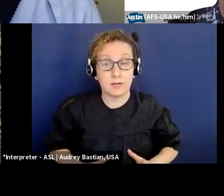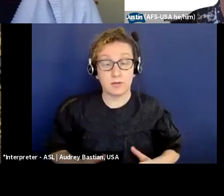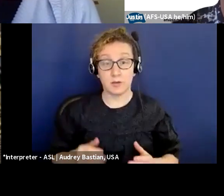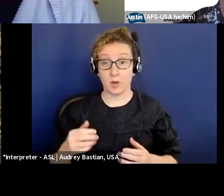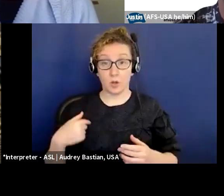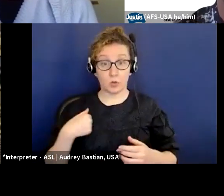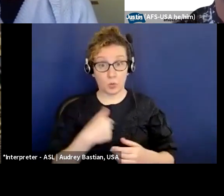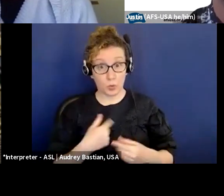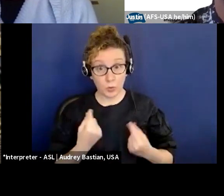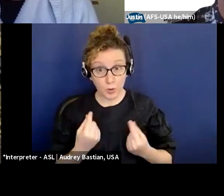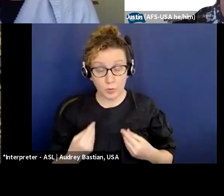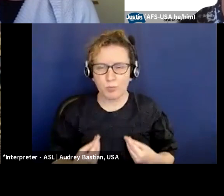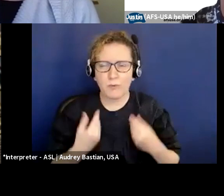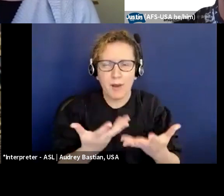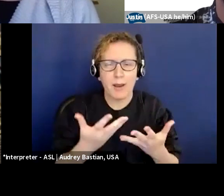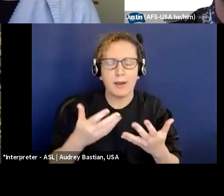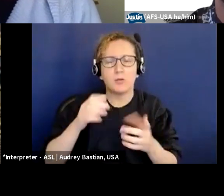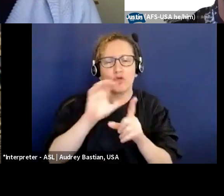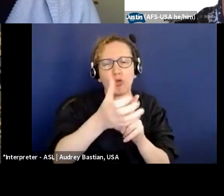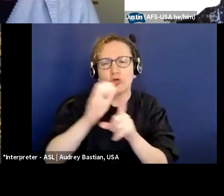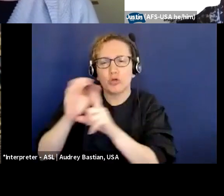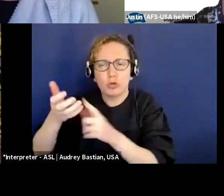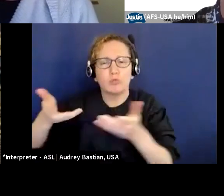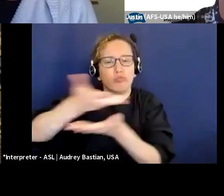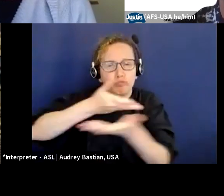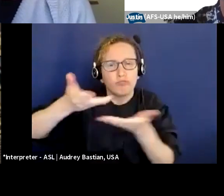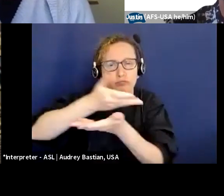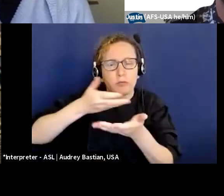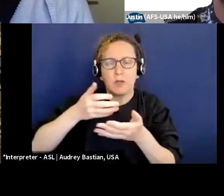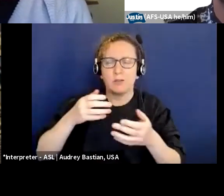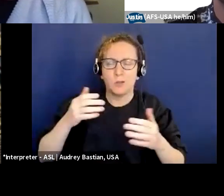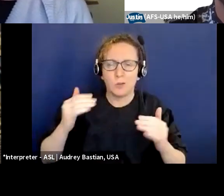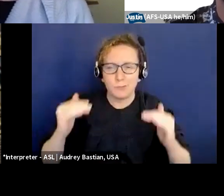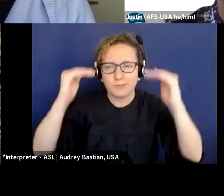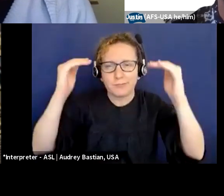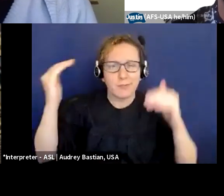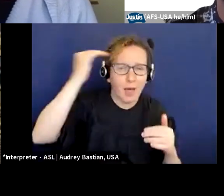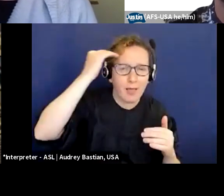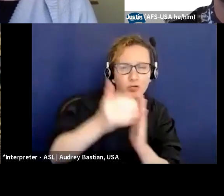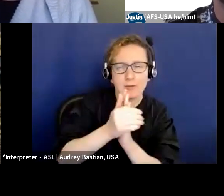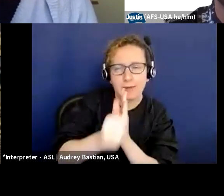knowledge and skills needed to create a more just and peaceful world. Our organization